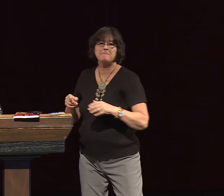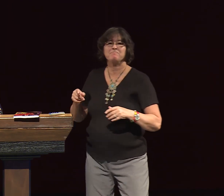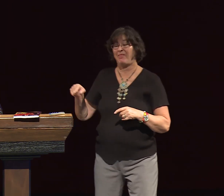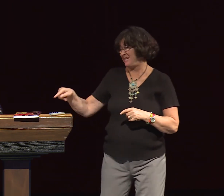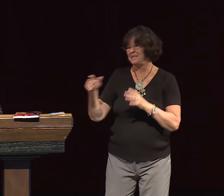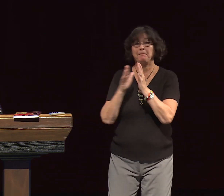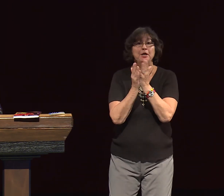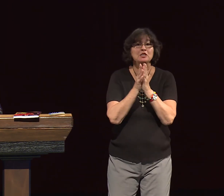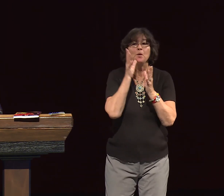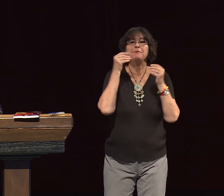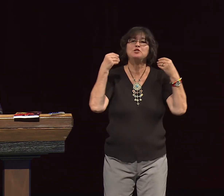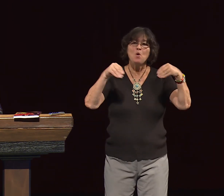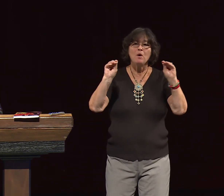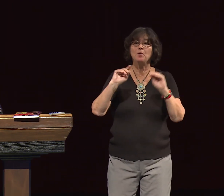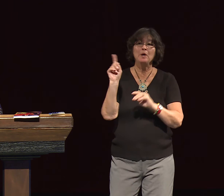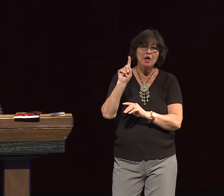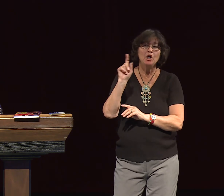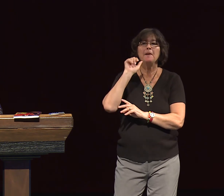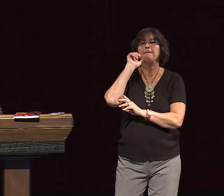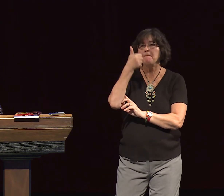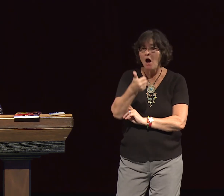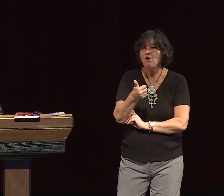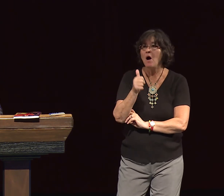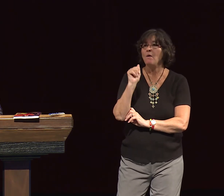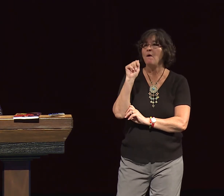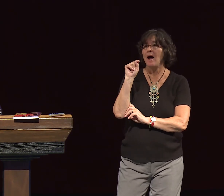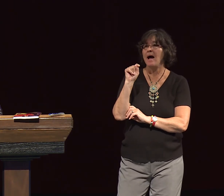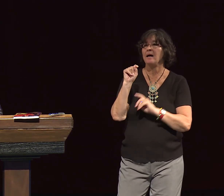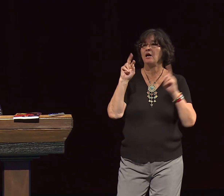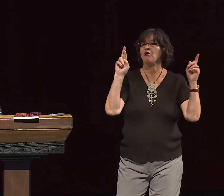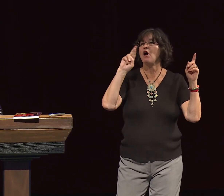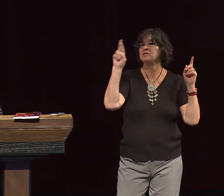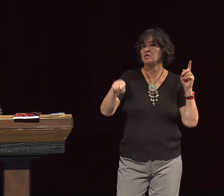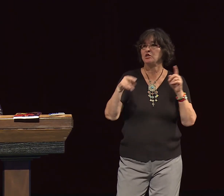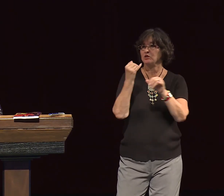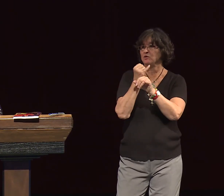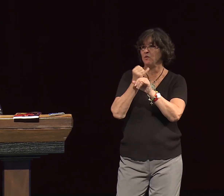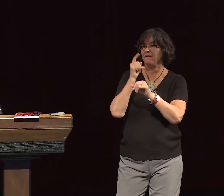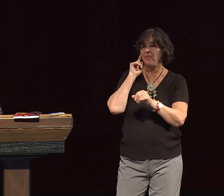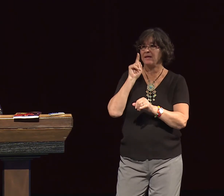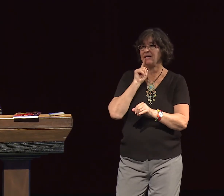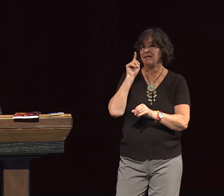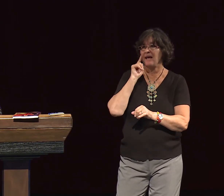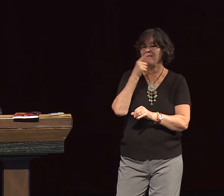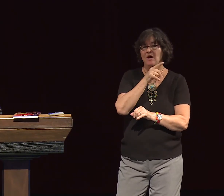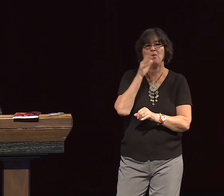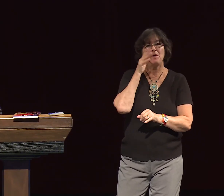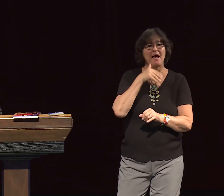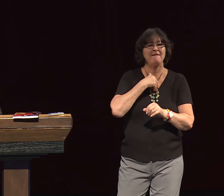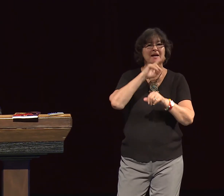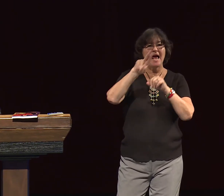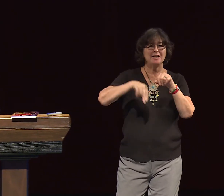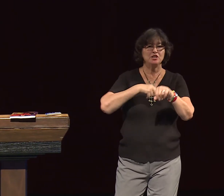These books will be sold tomorrow at the Rochester School for the Deaf.